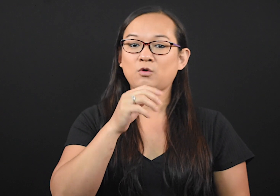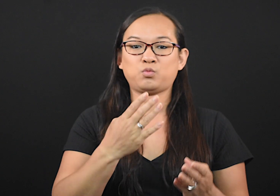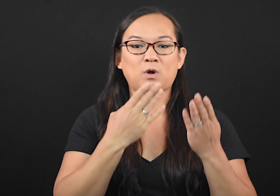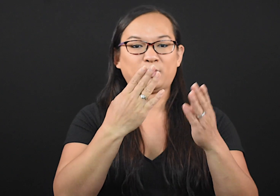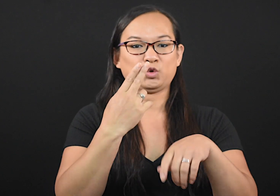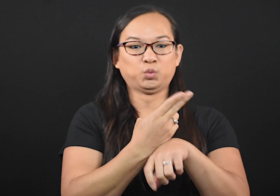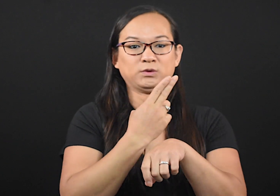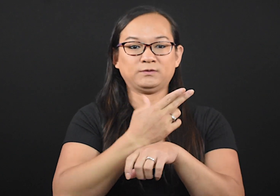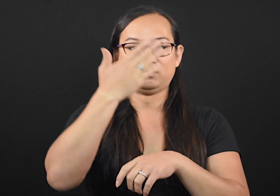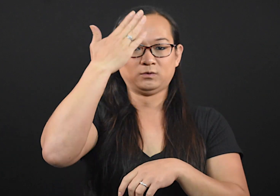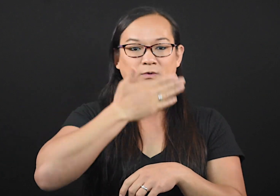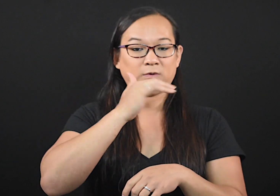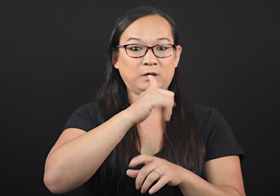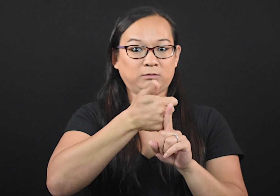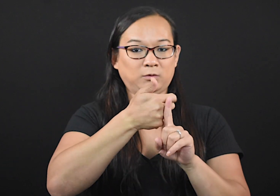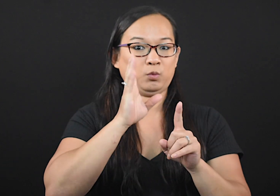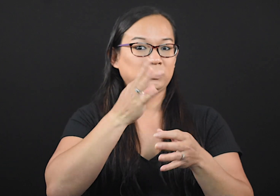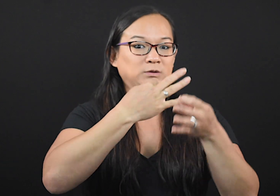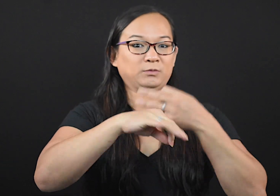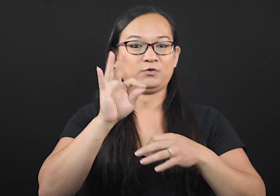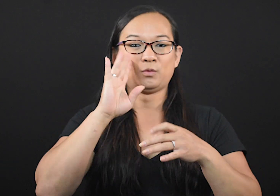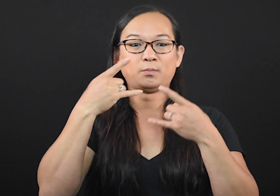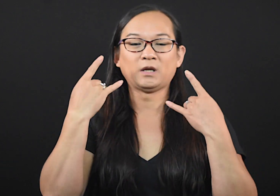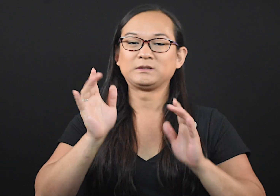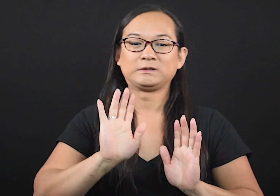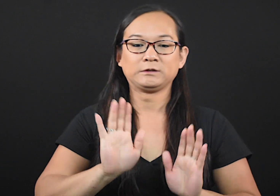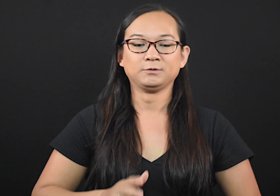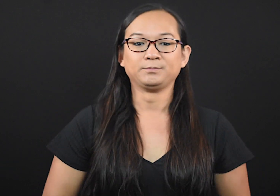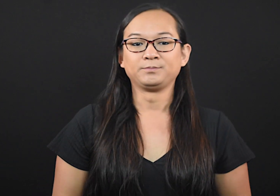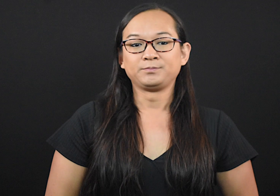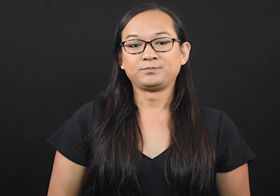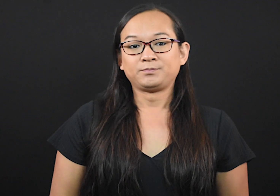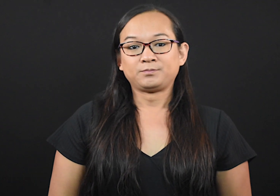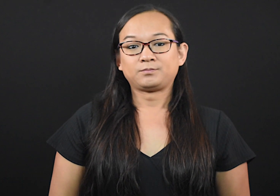● CDC does not recommend use of face shields as a substitute for masks.